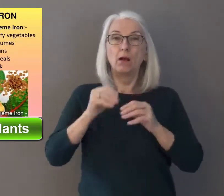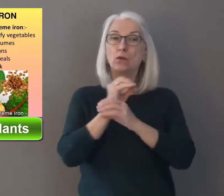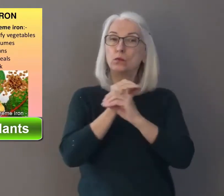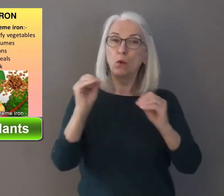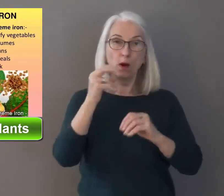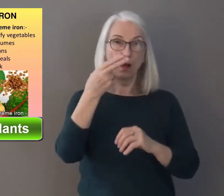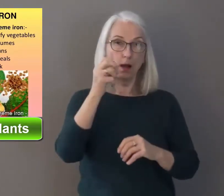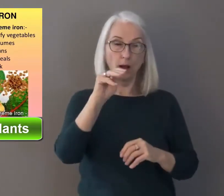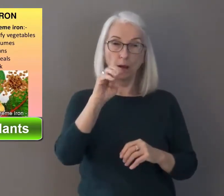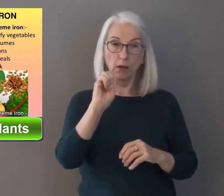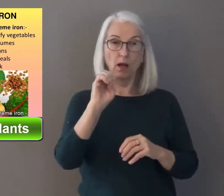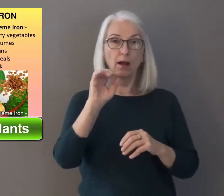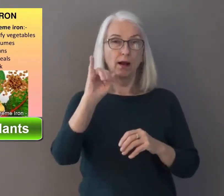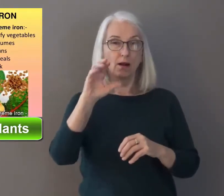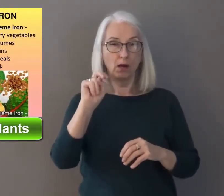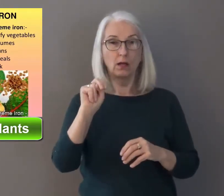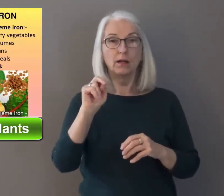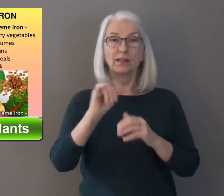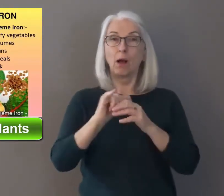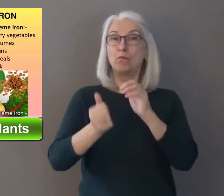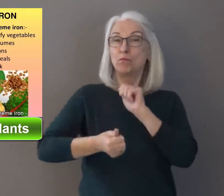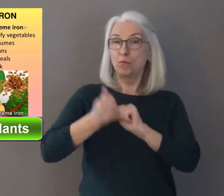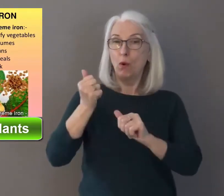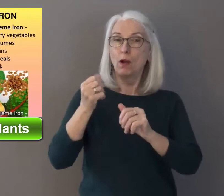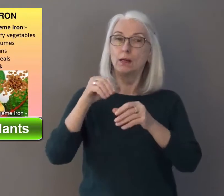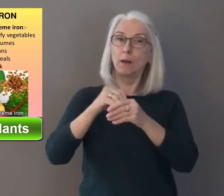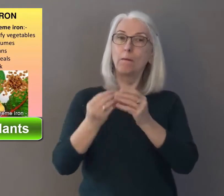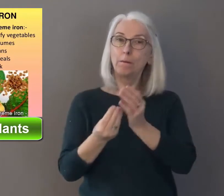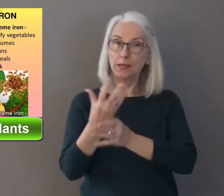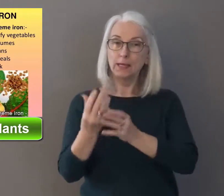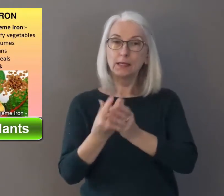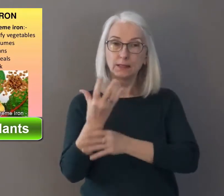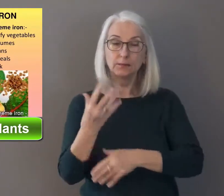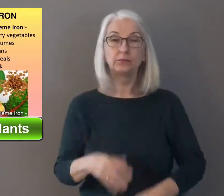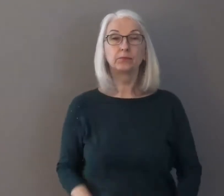the non-heme iron that predominates in plants.